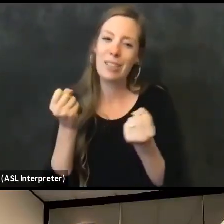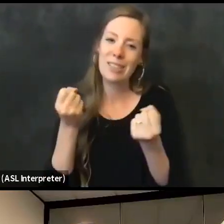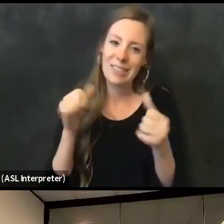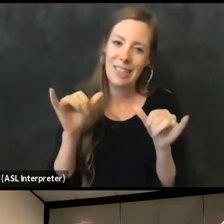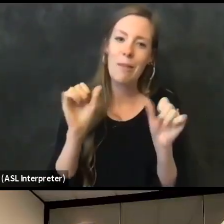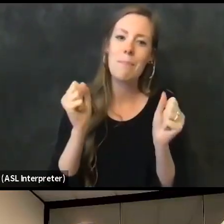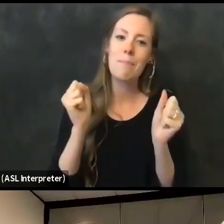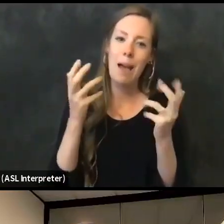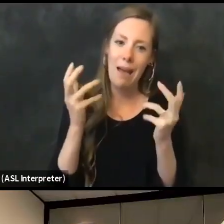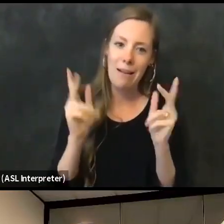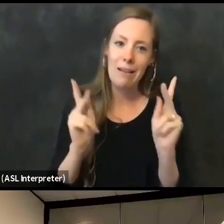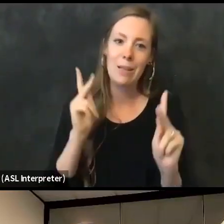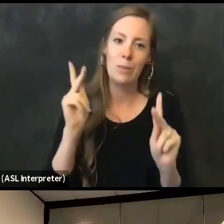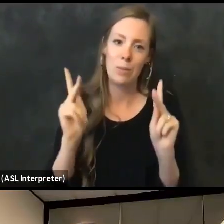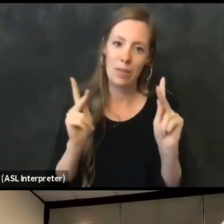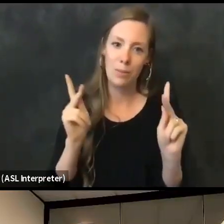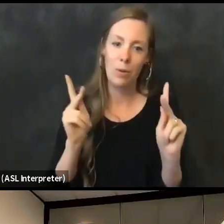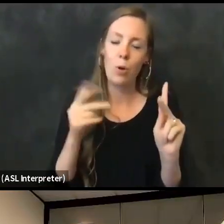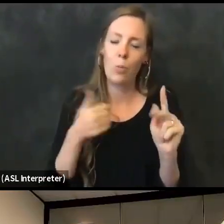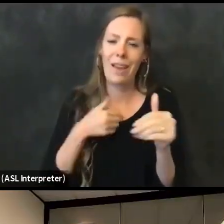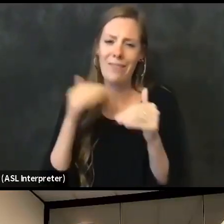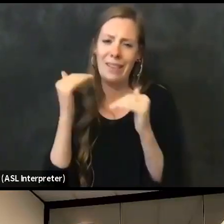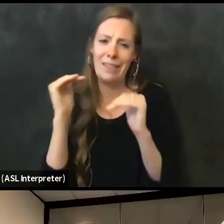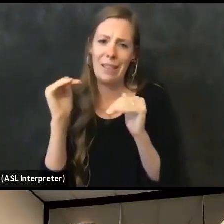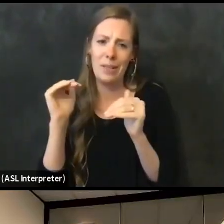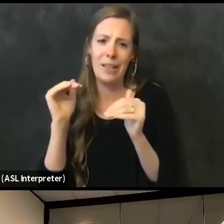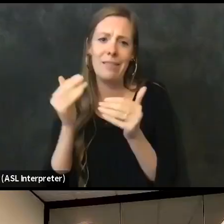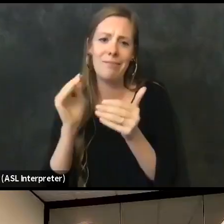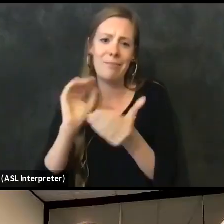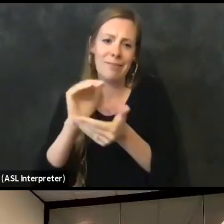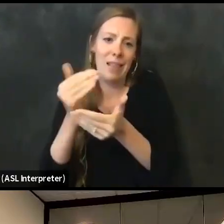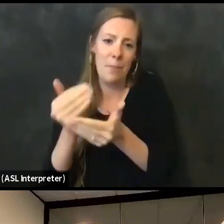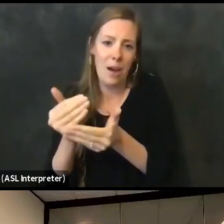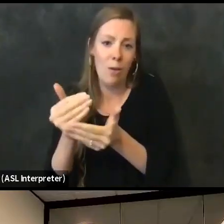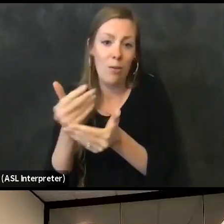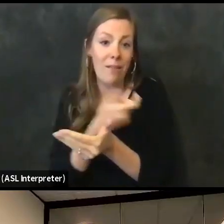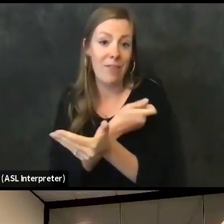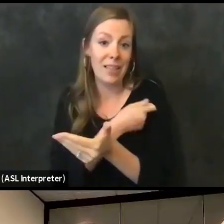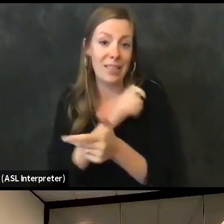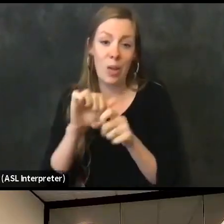are still dealing with a very limited supply of vaccines. Appointments are hard to come by, so